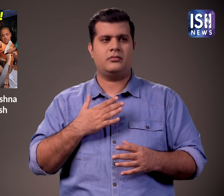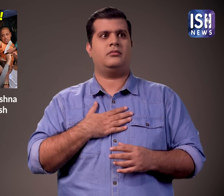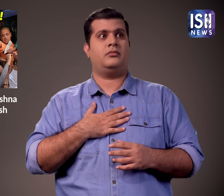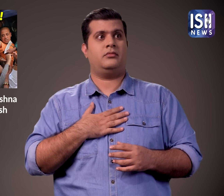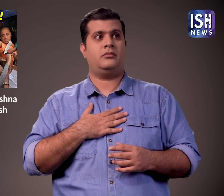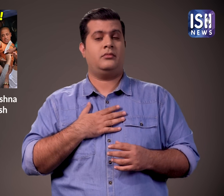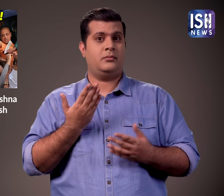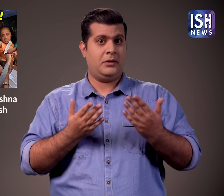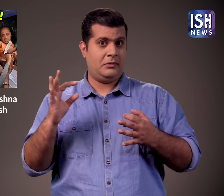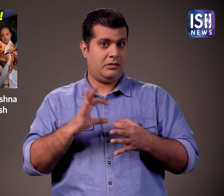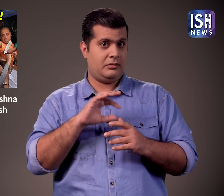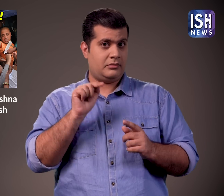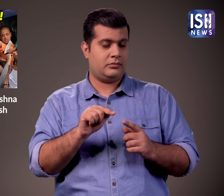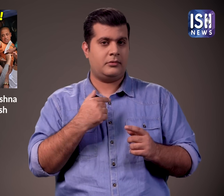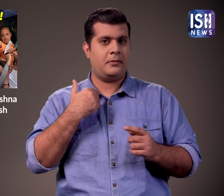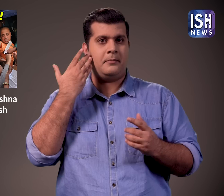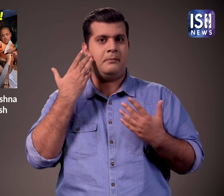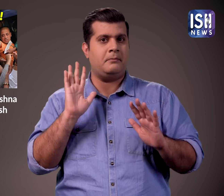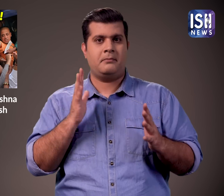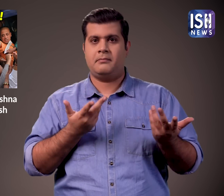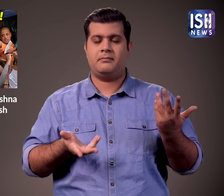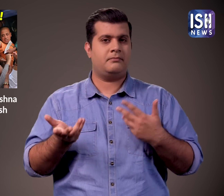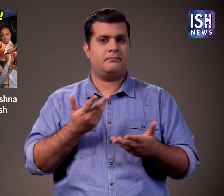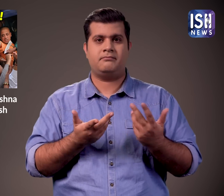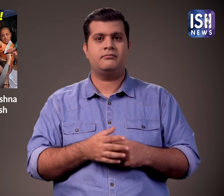Shocking! That could be the reason but it is not clear.